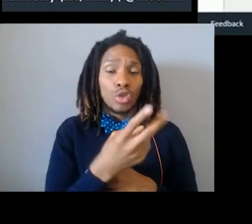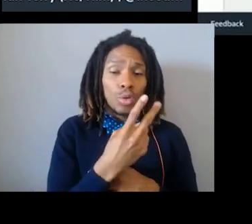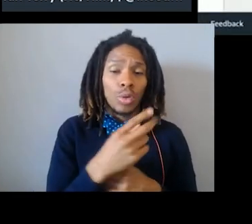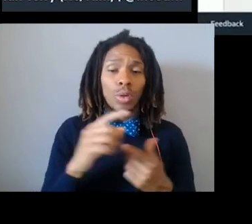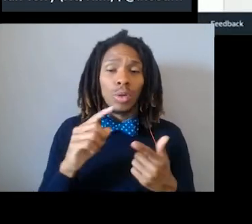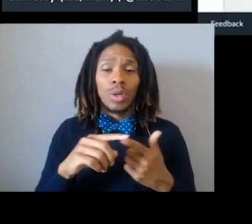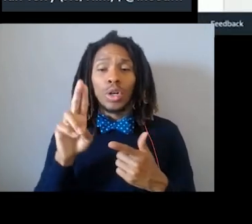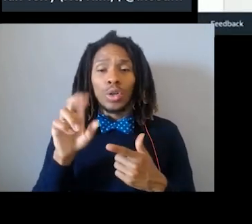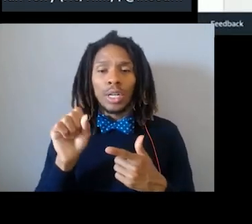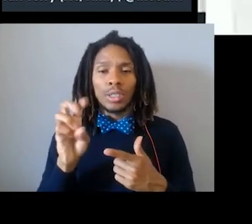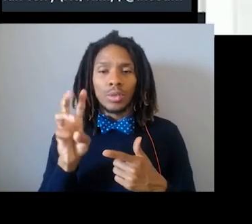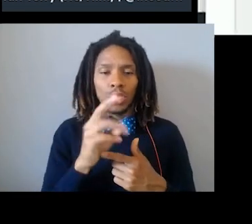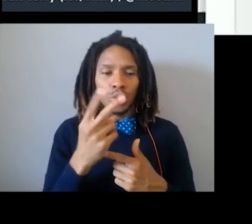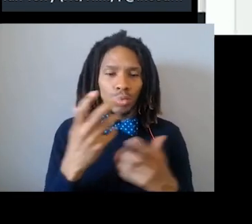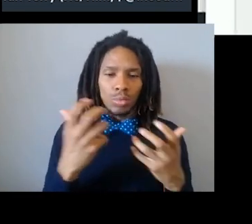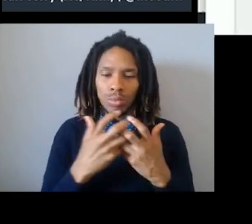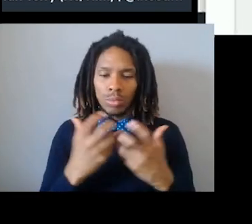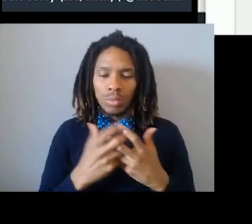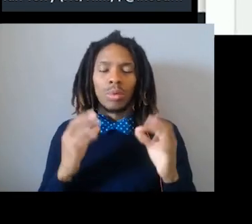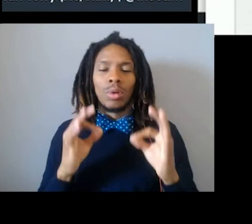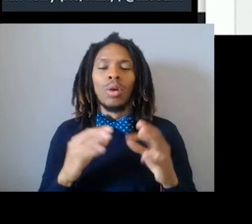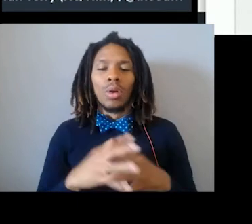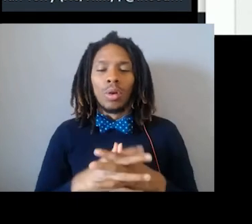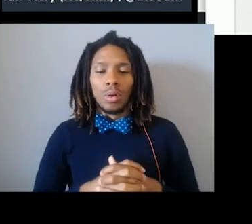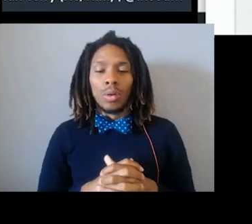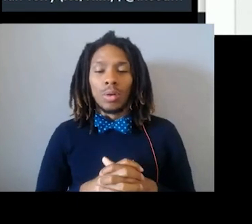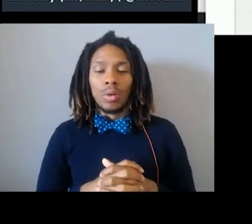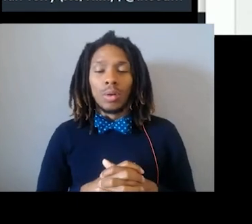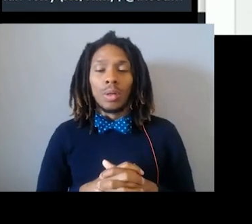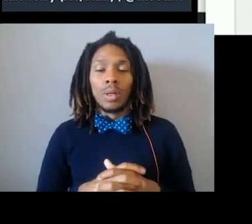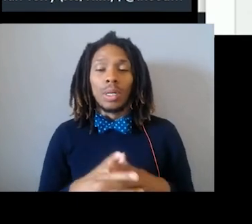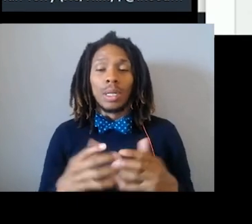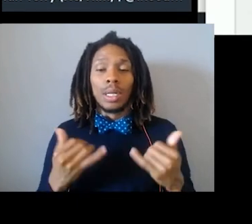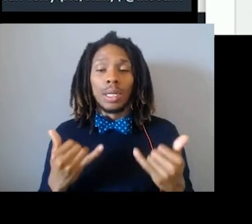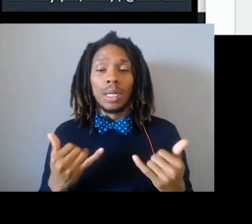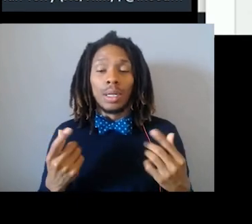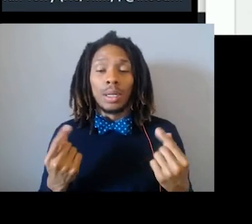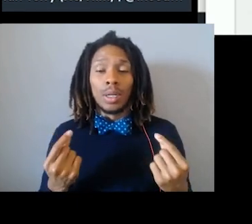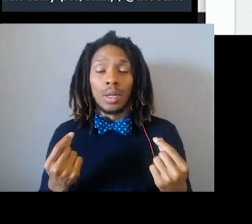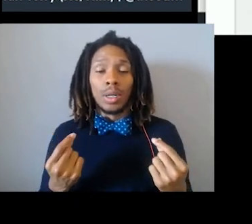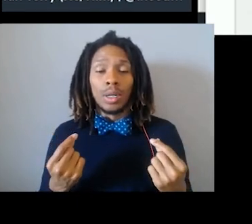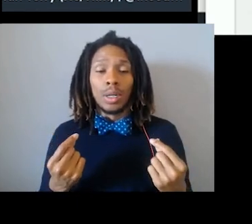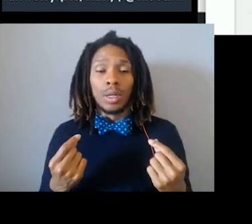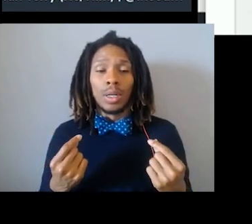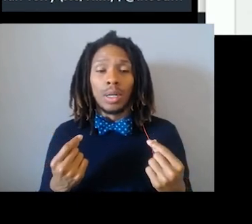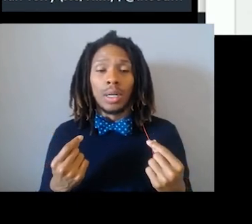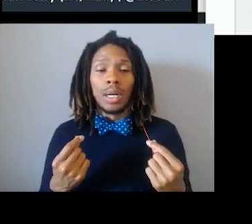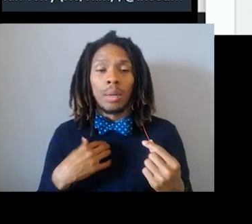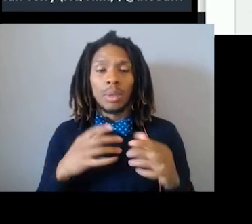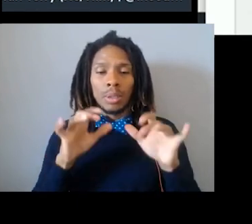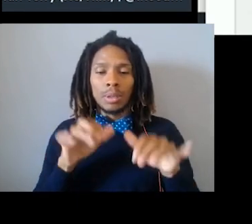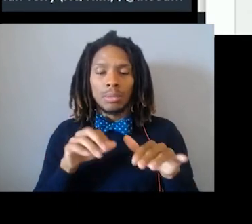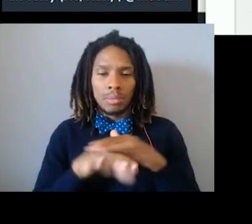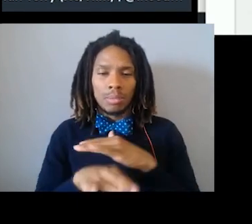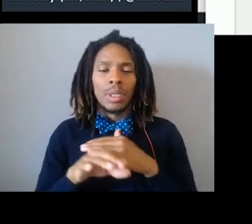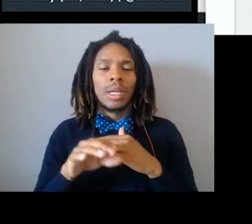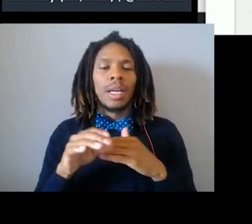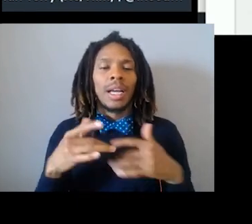Okay. So what we now wanna do is I'm gonna admit an event, So this is gonna be a happy path event.